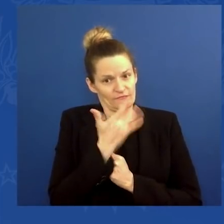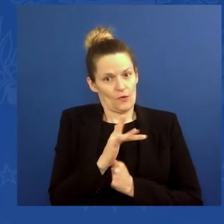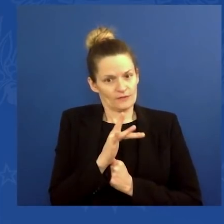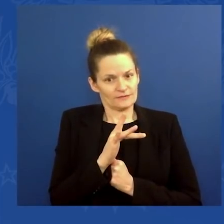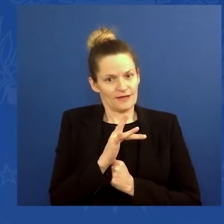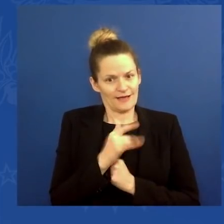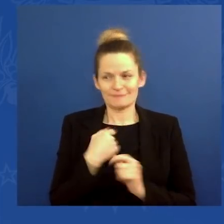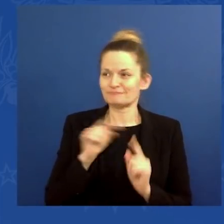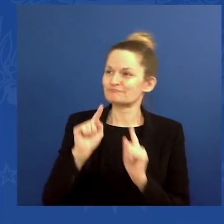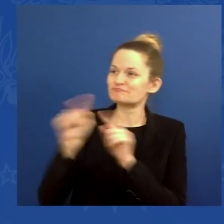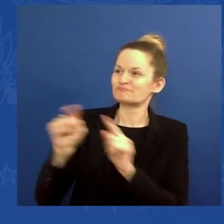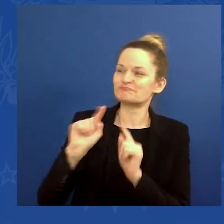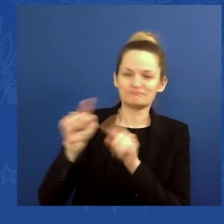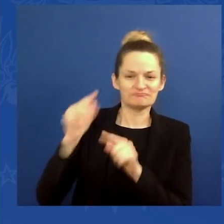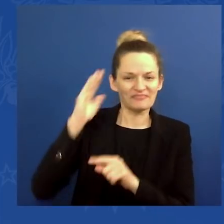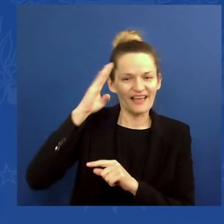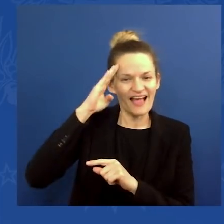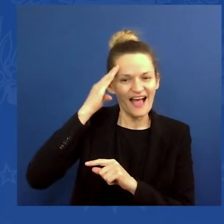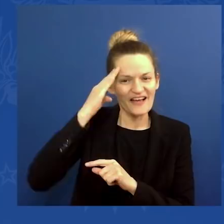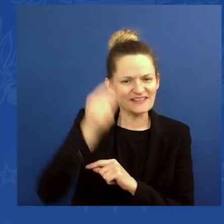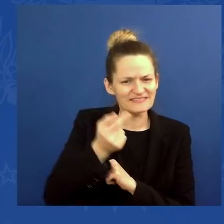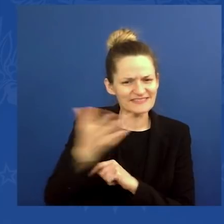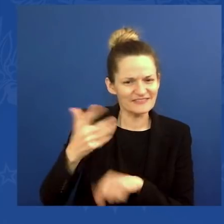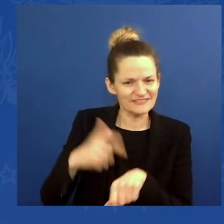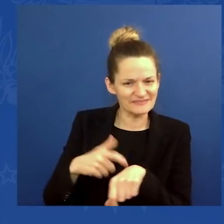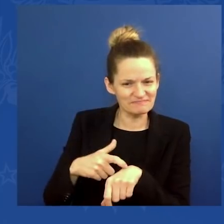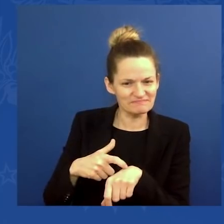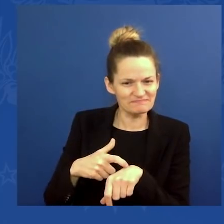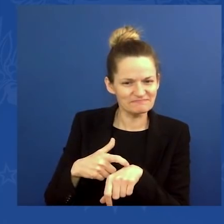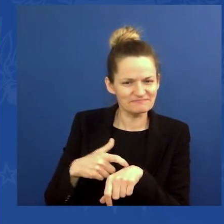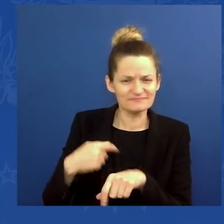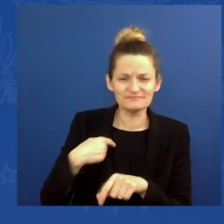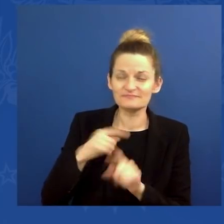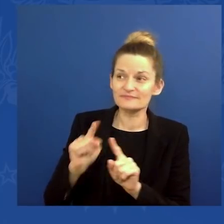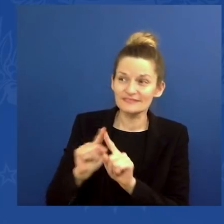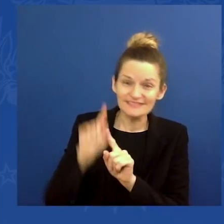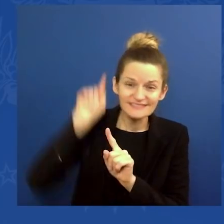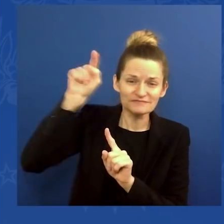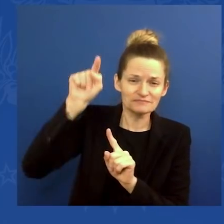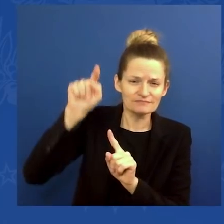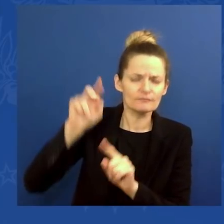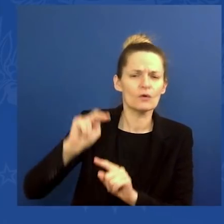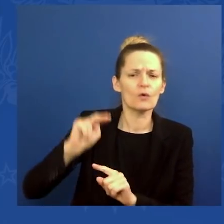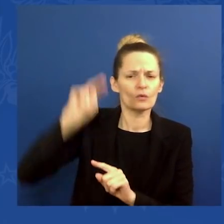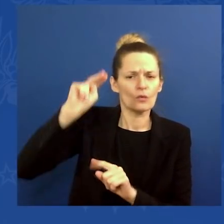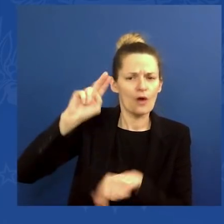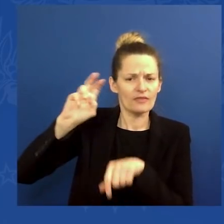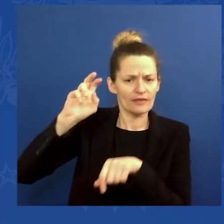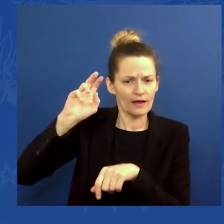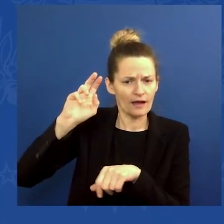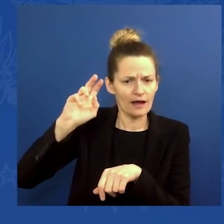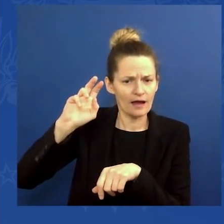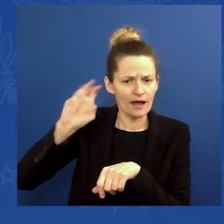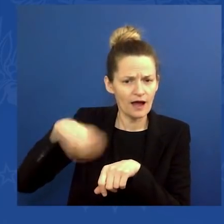to Northern Ireland as well, and many of us who visit Northern Ireland in the 90s saw at the border tank,